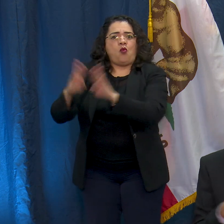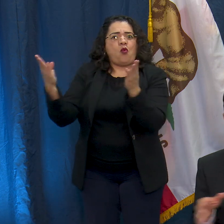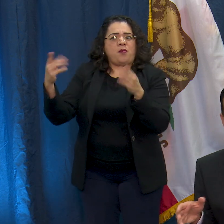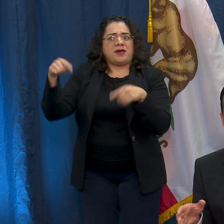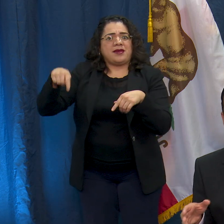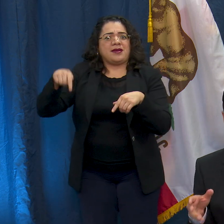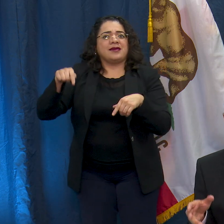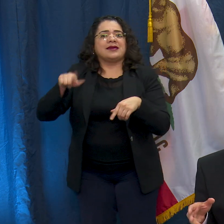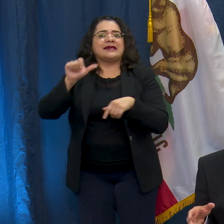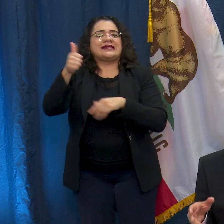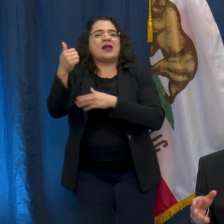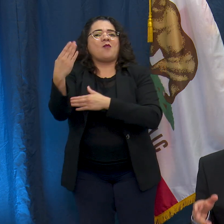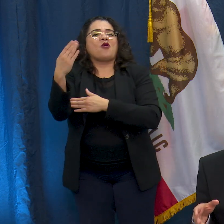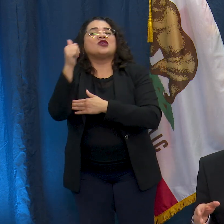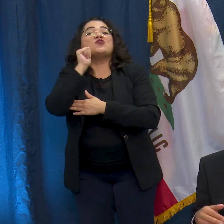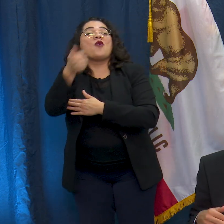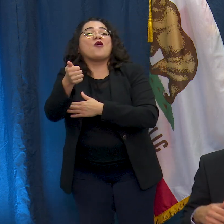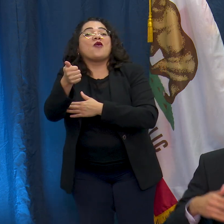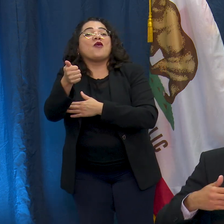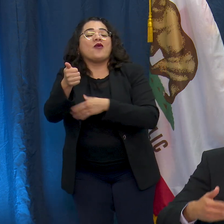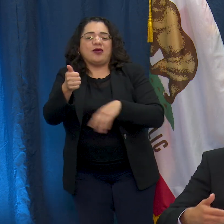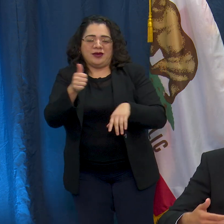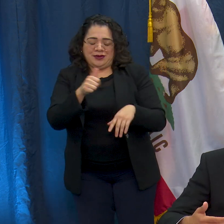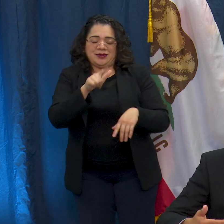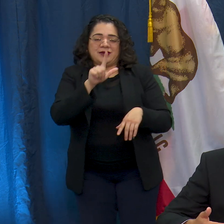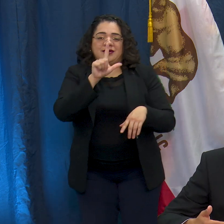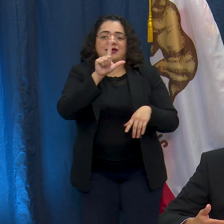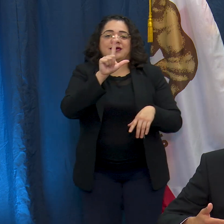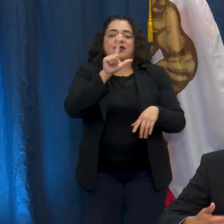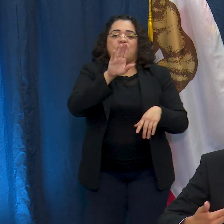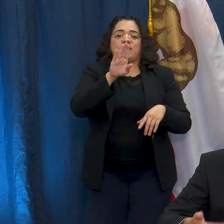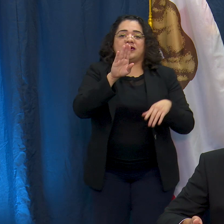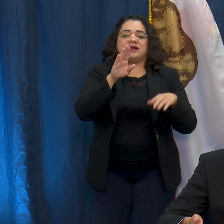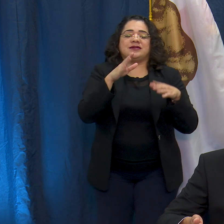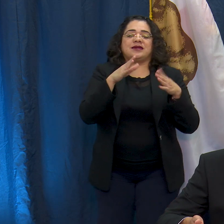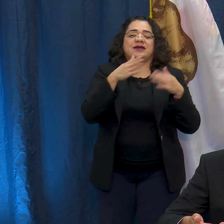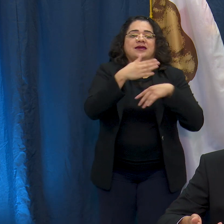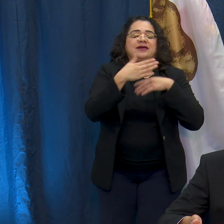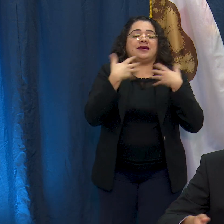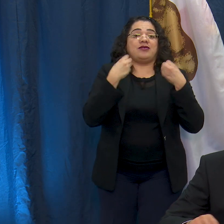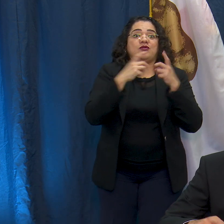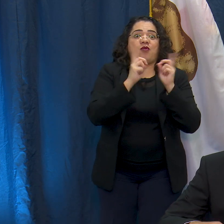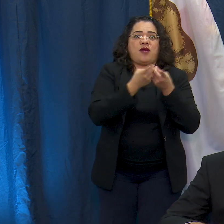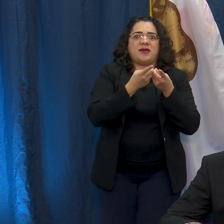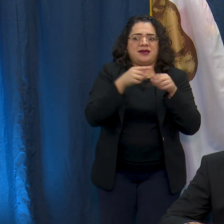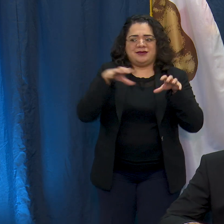adjacent to the clinic. How does the testing center work? The